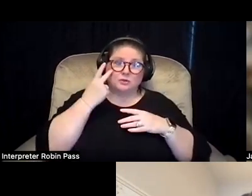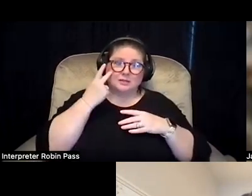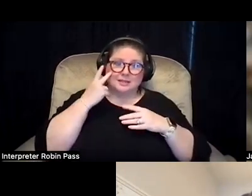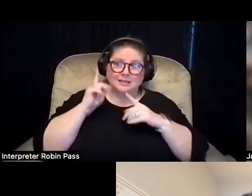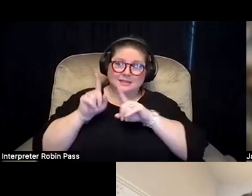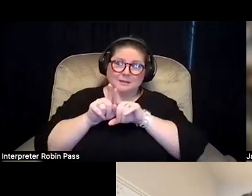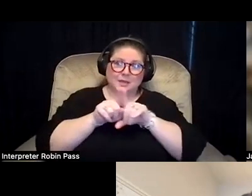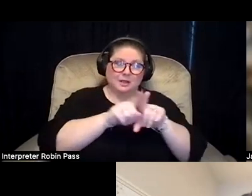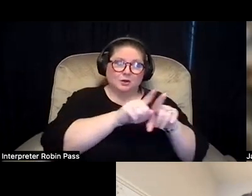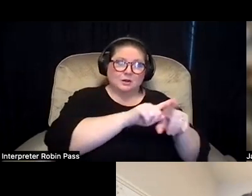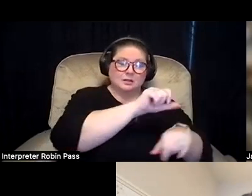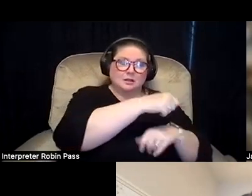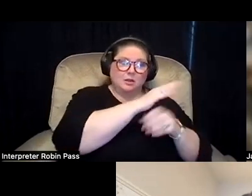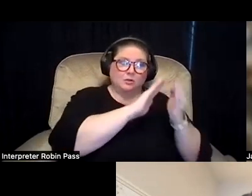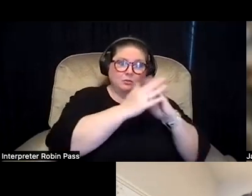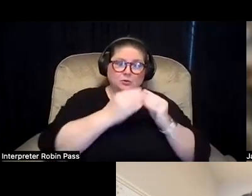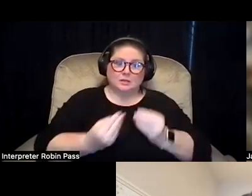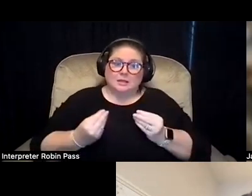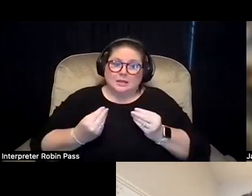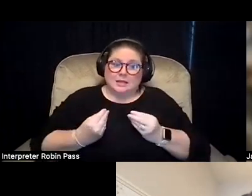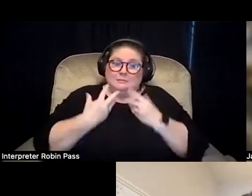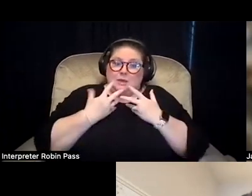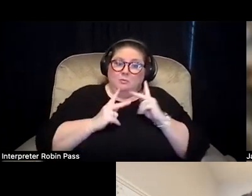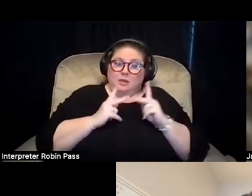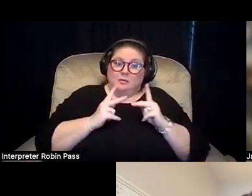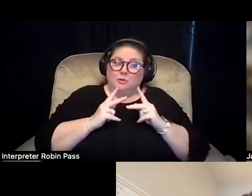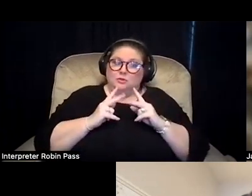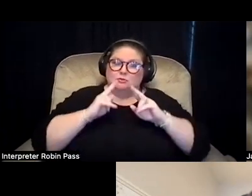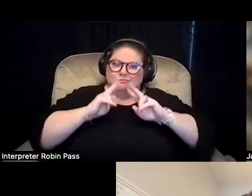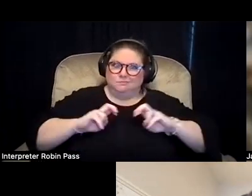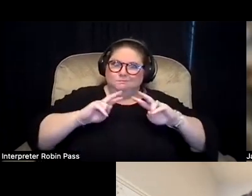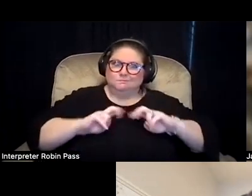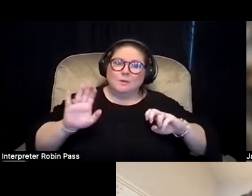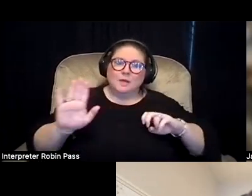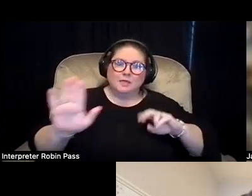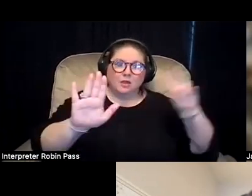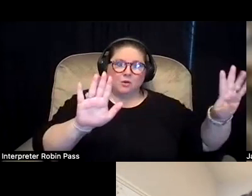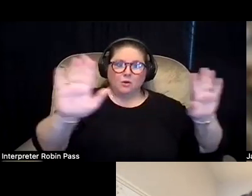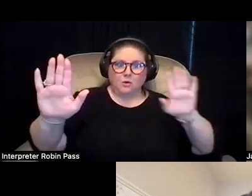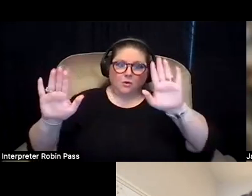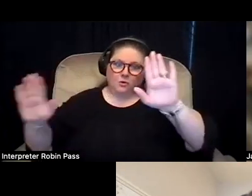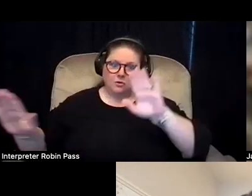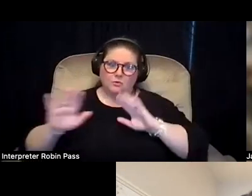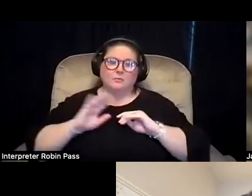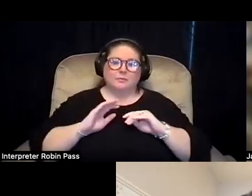their own digging in their own uh communities in their own backyards about this as for educators um